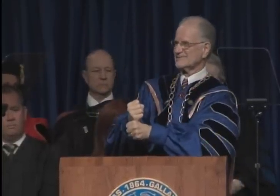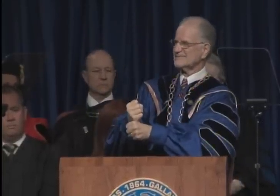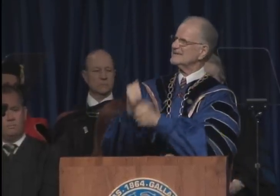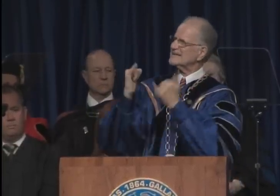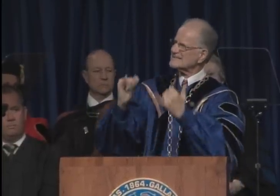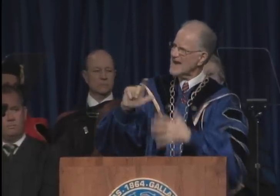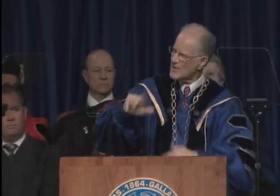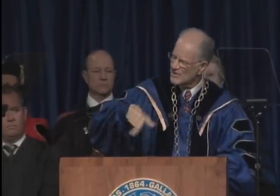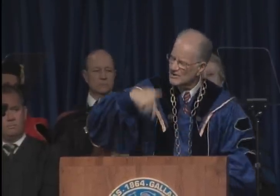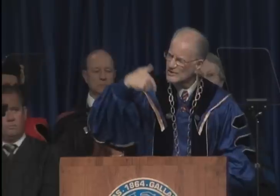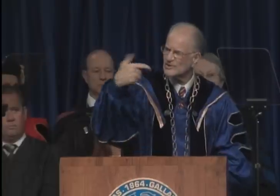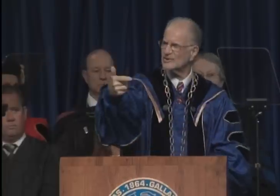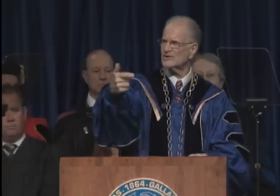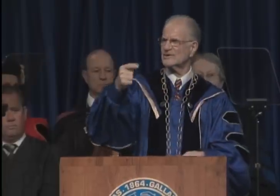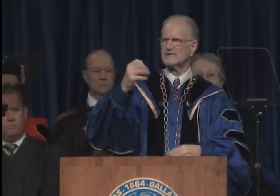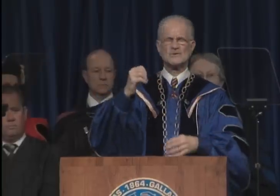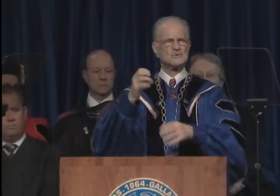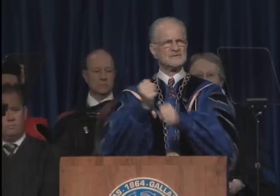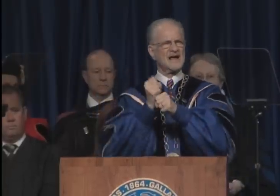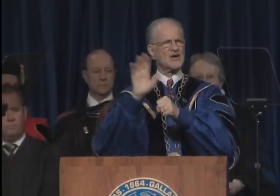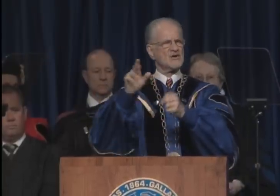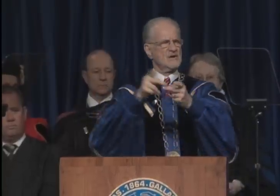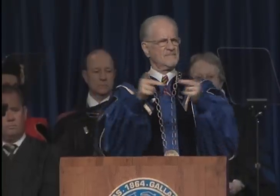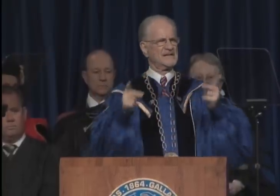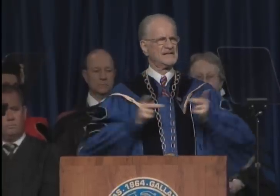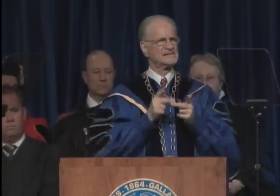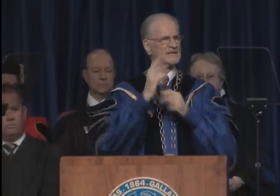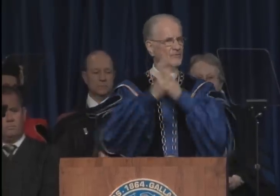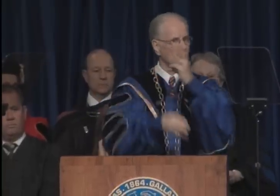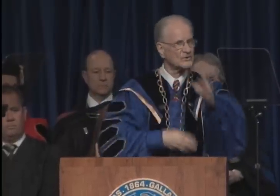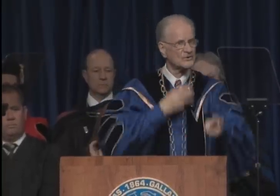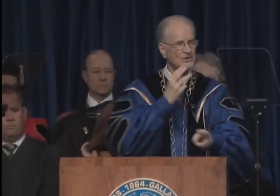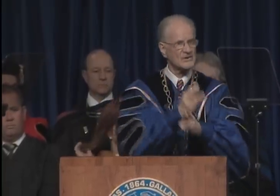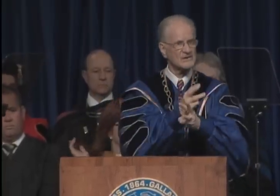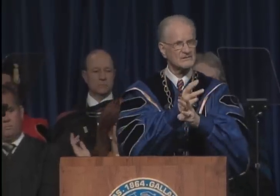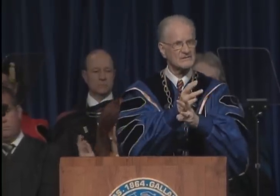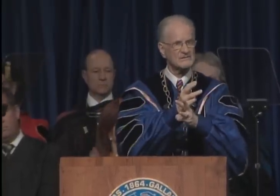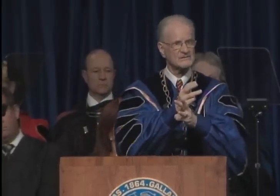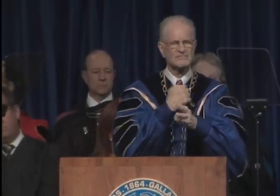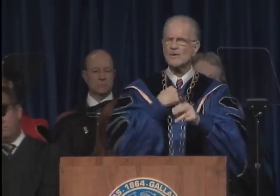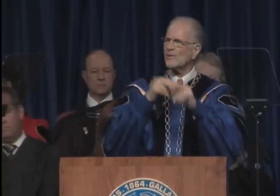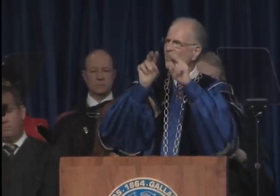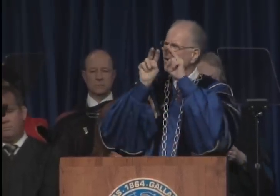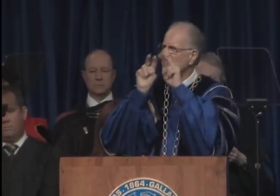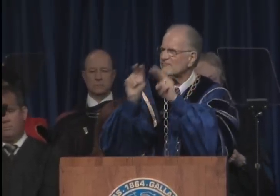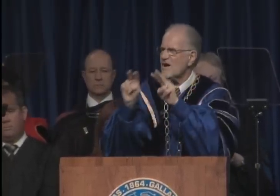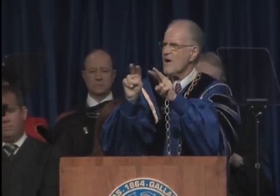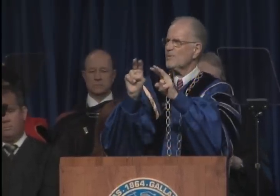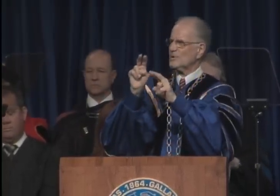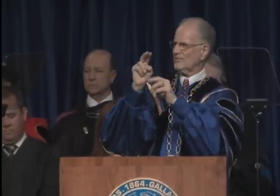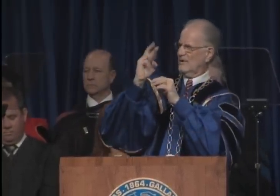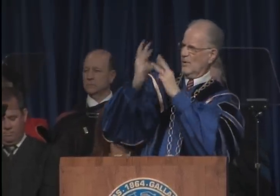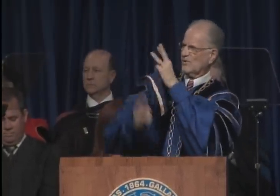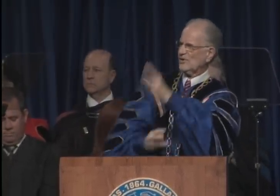that is 149 years old. And now it's your turn to take your place in the world.